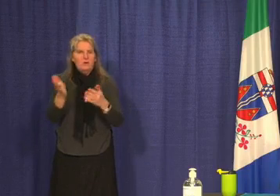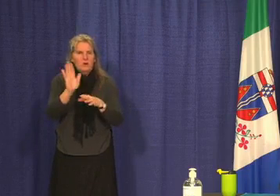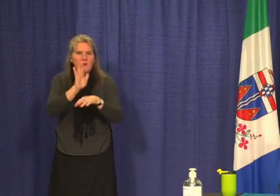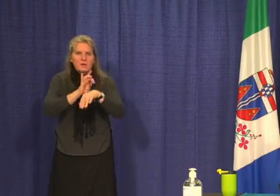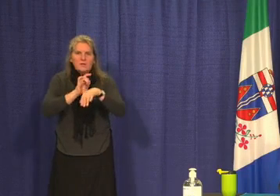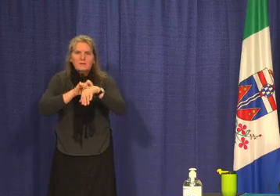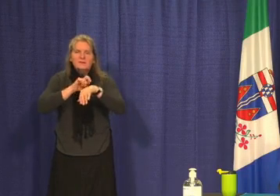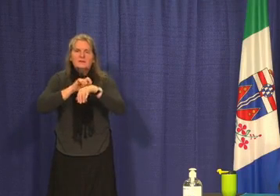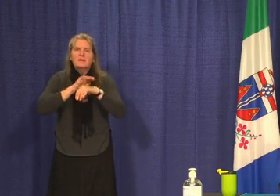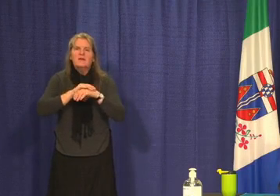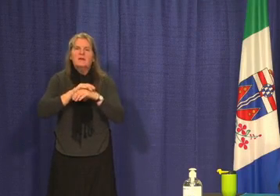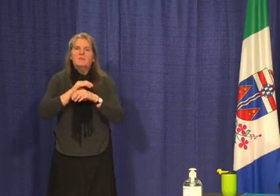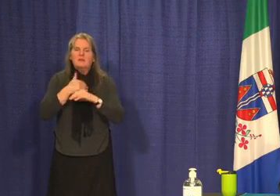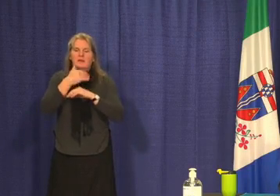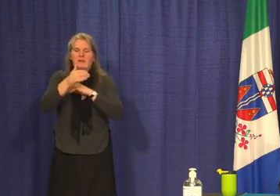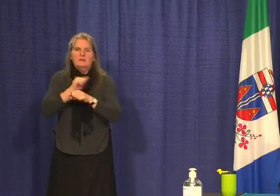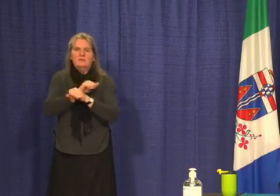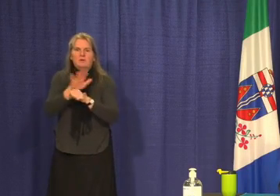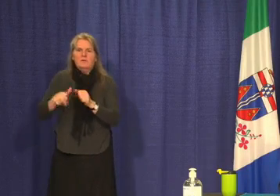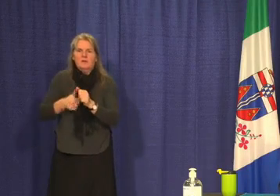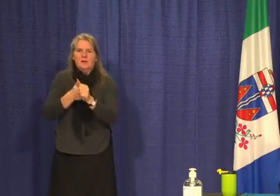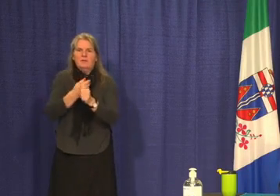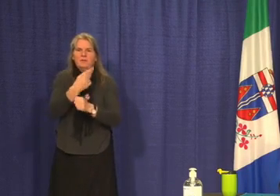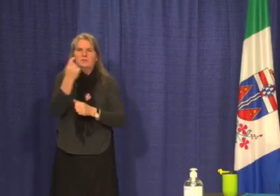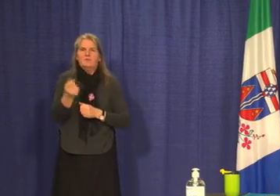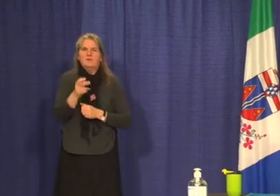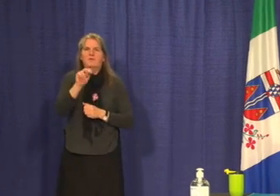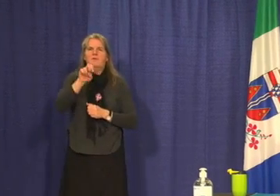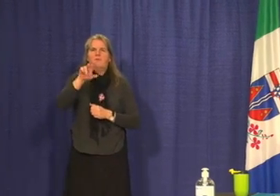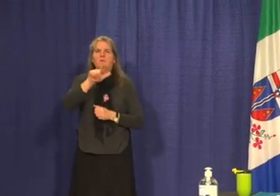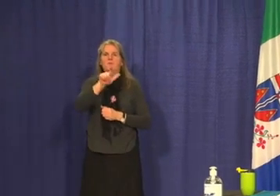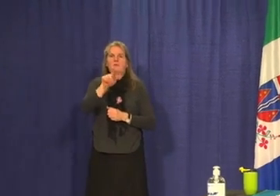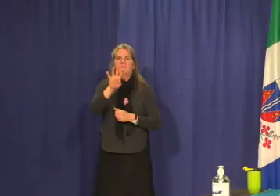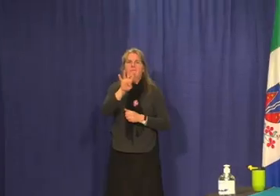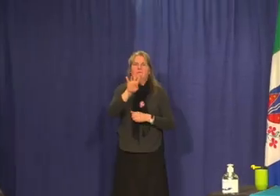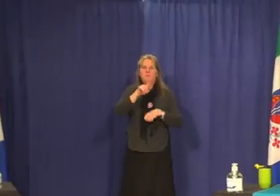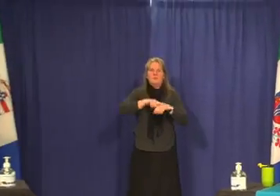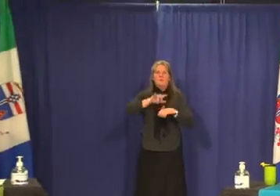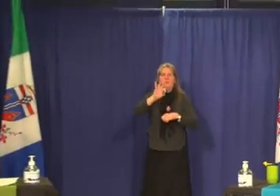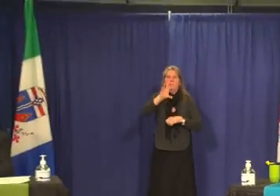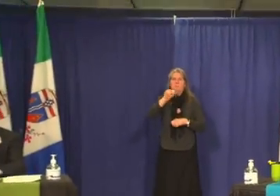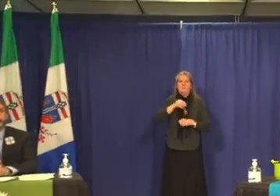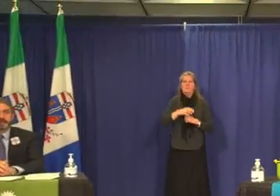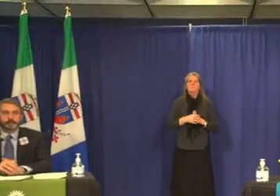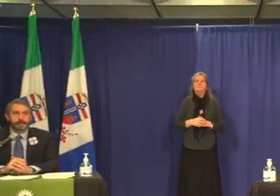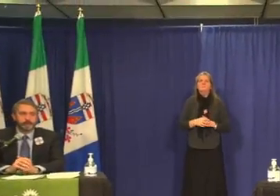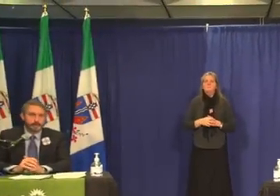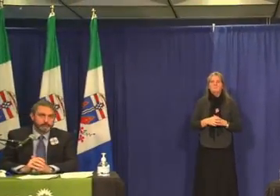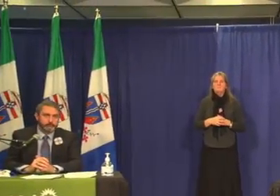I would like to thank everyone for their time. Our next COVID-19 update will take place Tuesday, November 24th, at 9:30 AM.